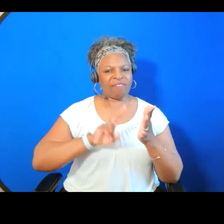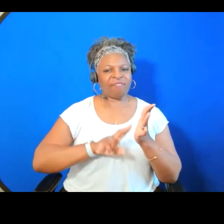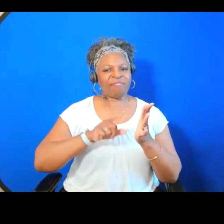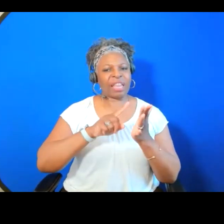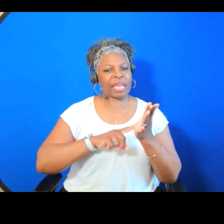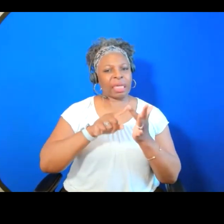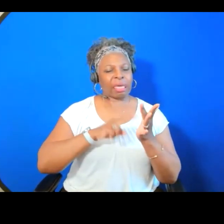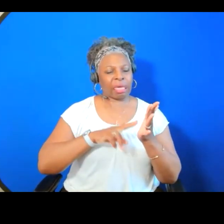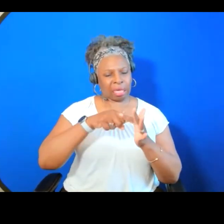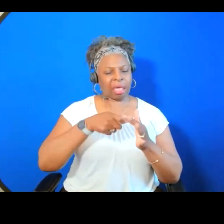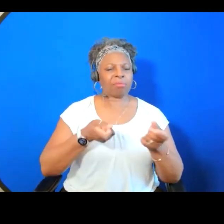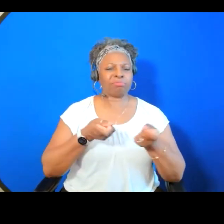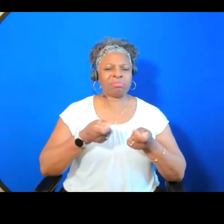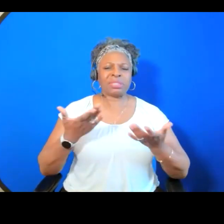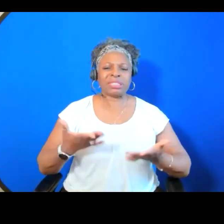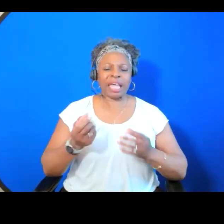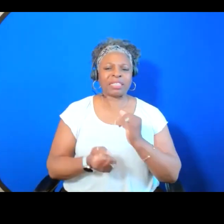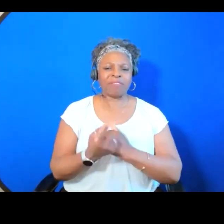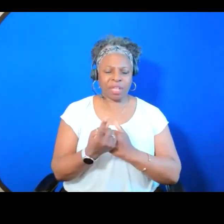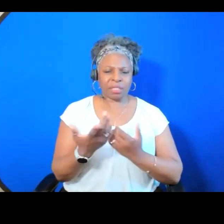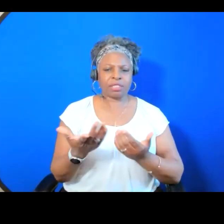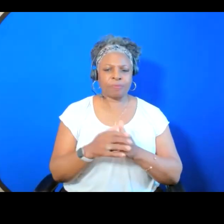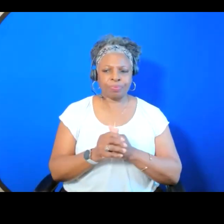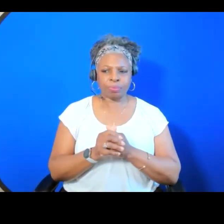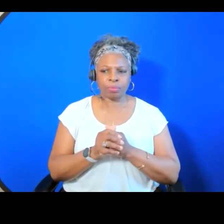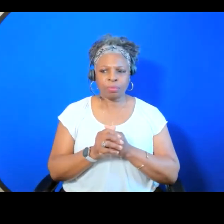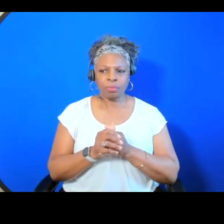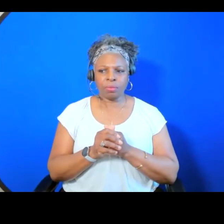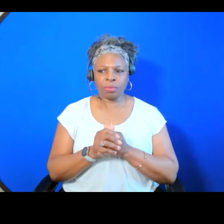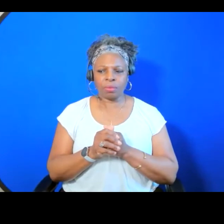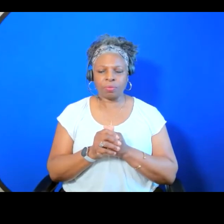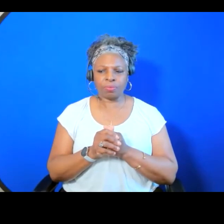a leading force in the socially engaged art scene in Sweden.